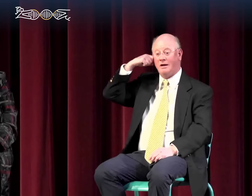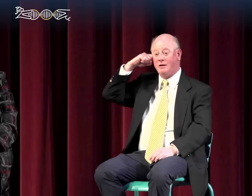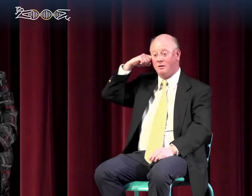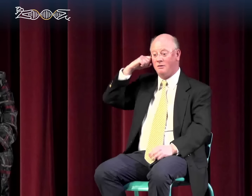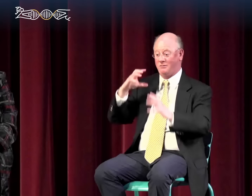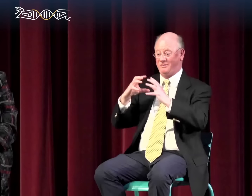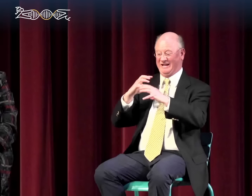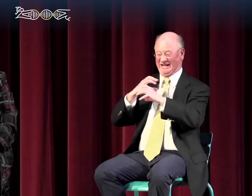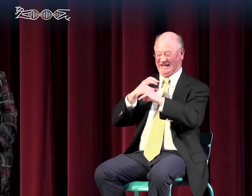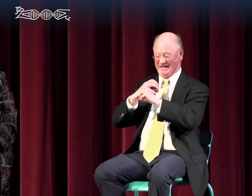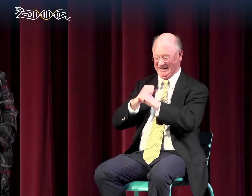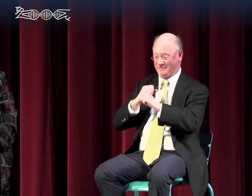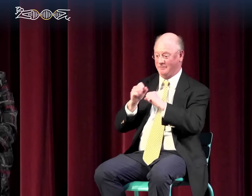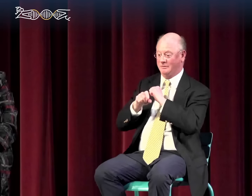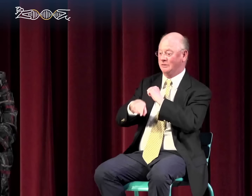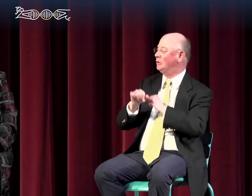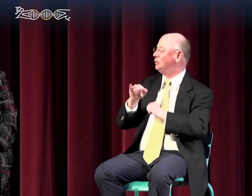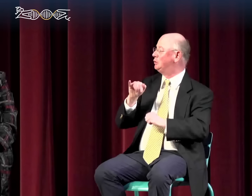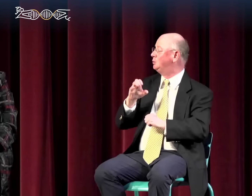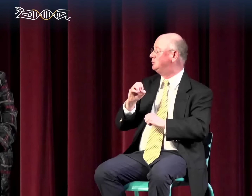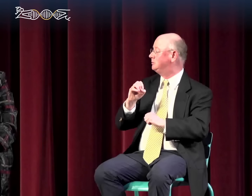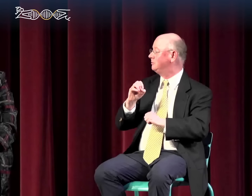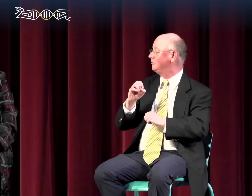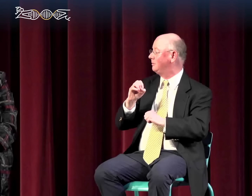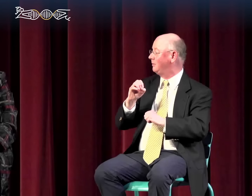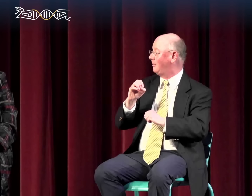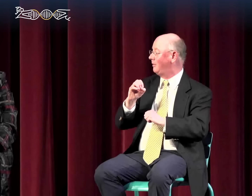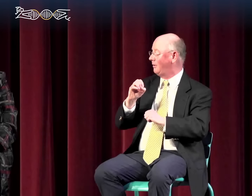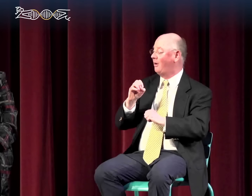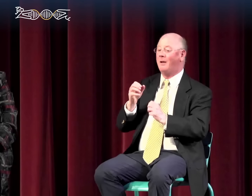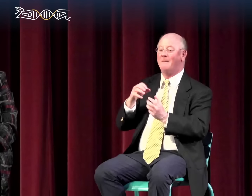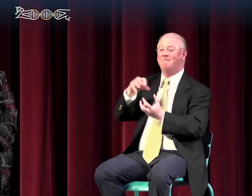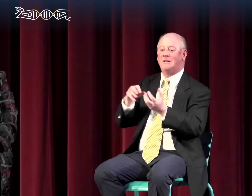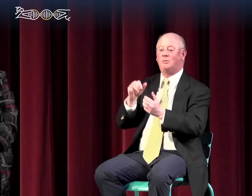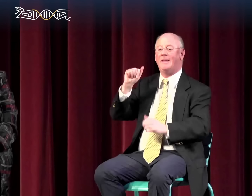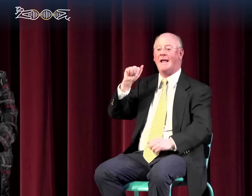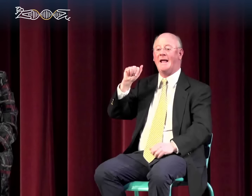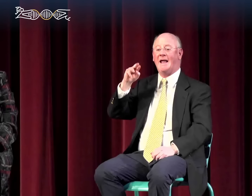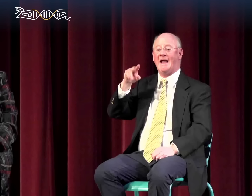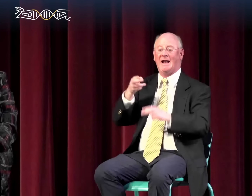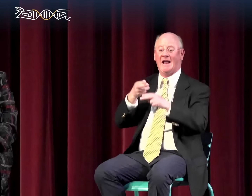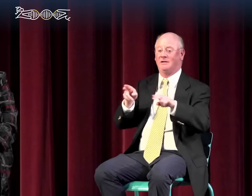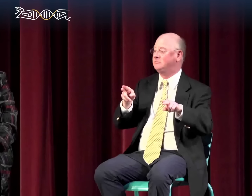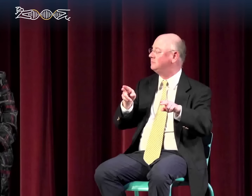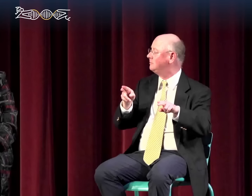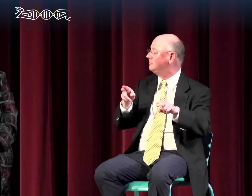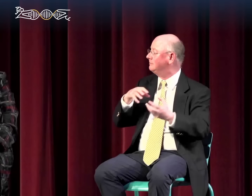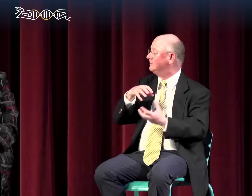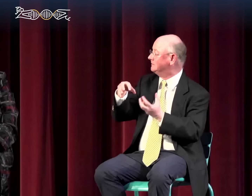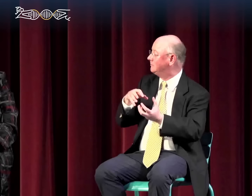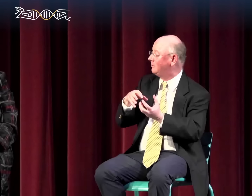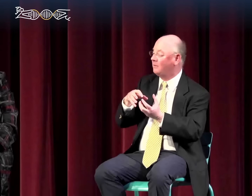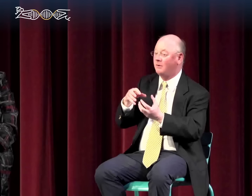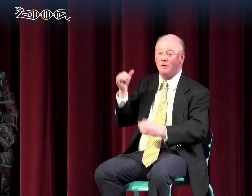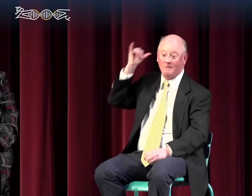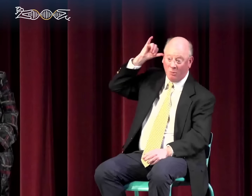taking onions mixing that with ant eggs and seeing what happens when that's